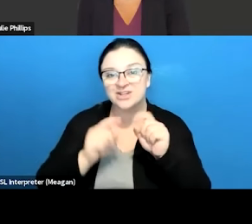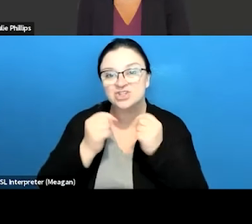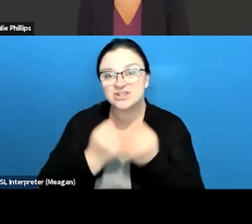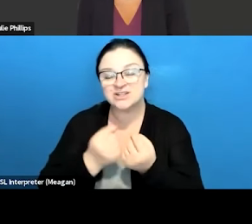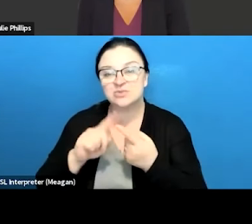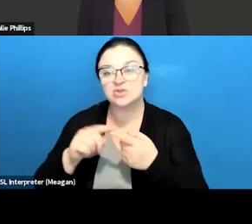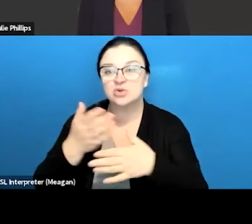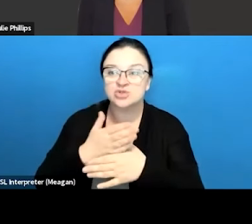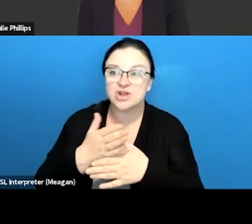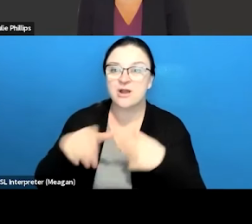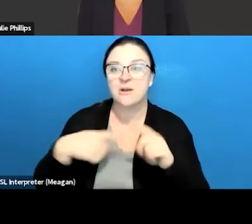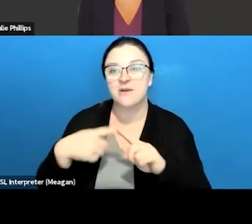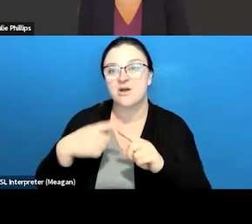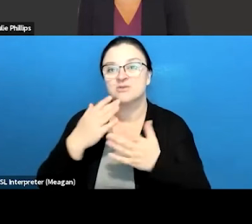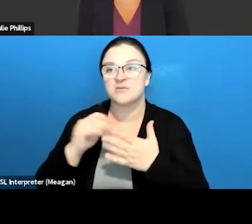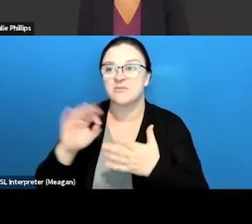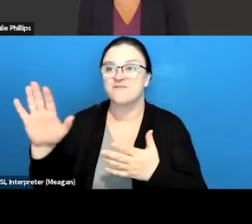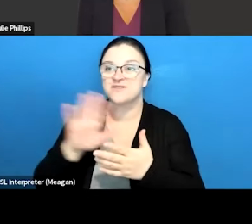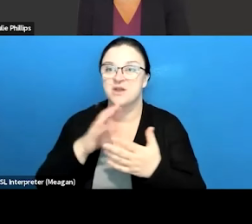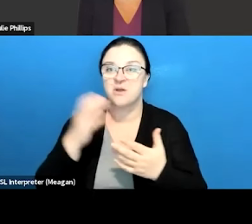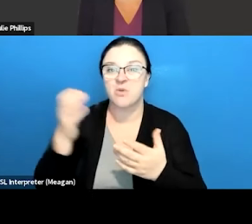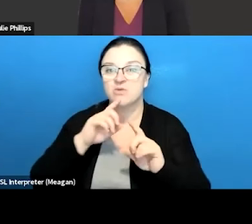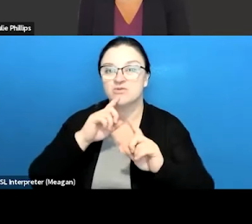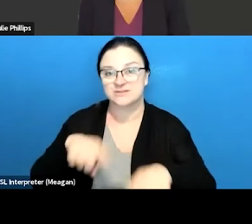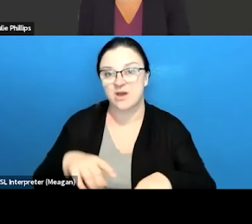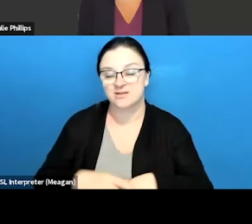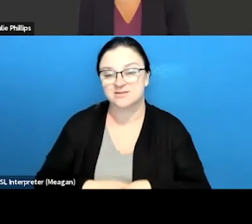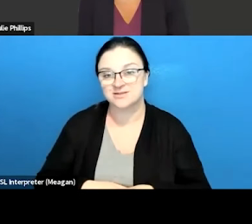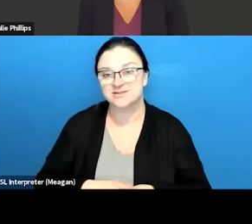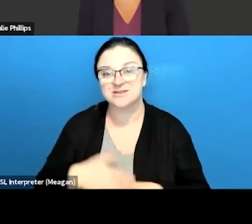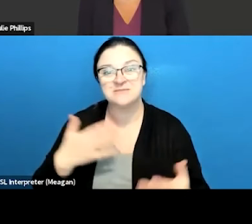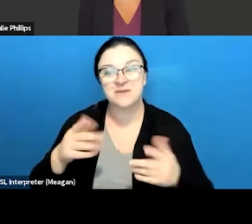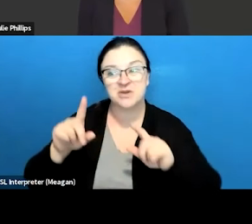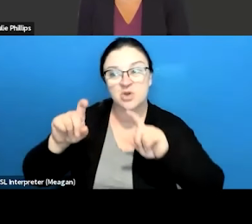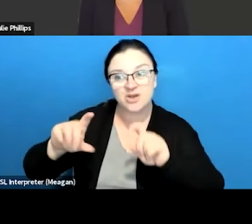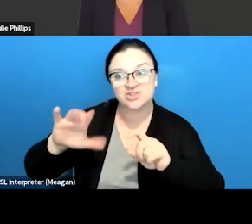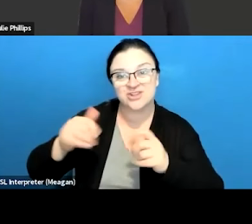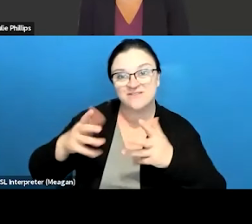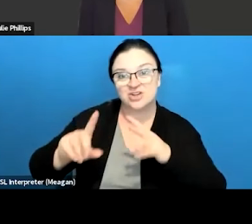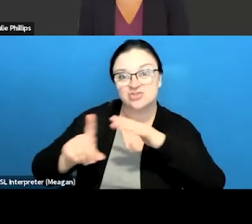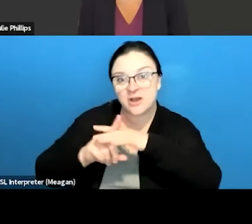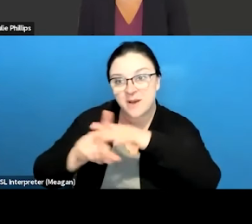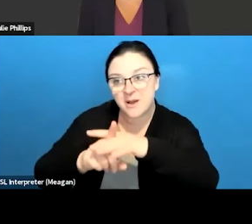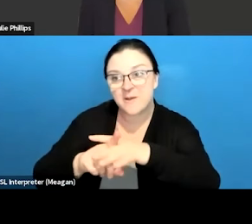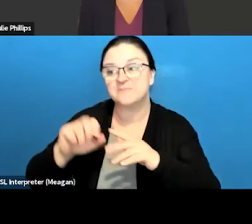about some of their mobile responses. Maybe questions that have come up or challenges,